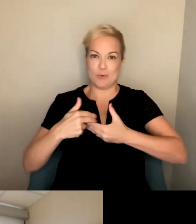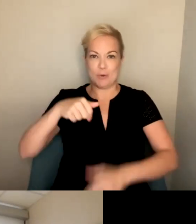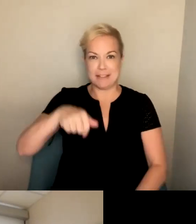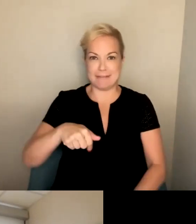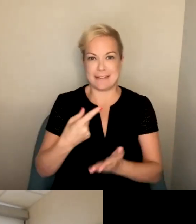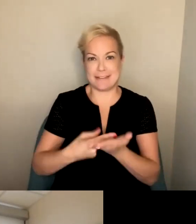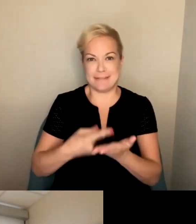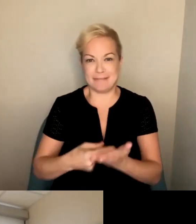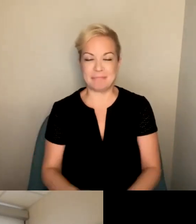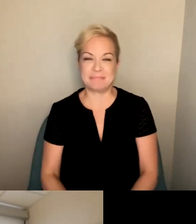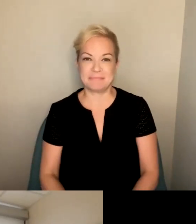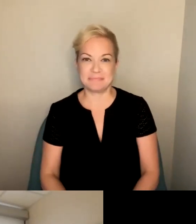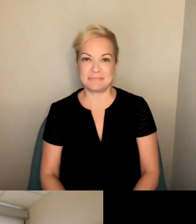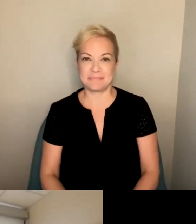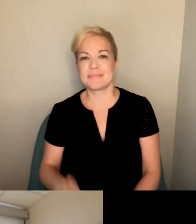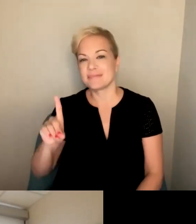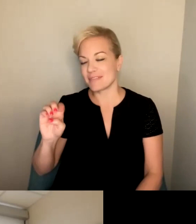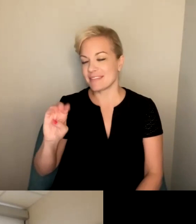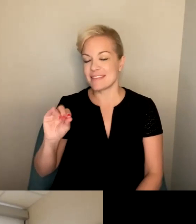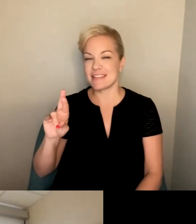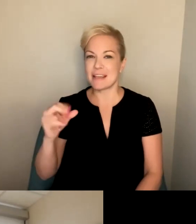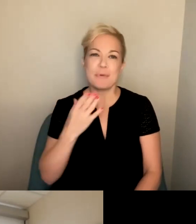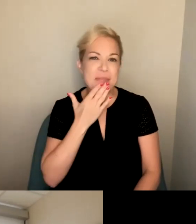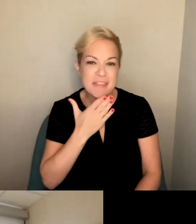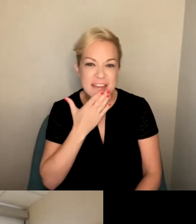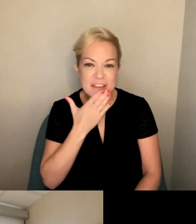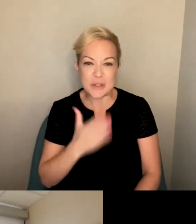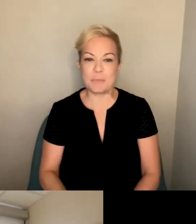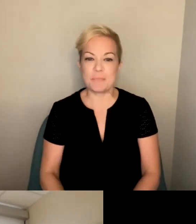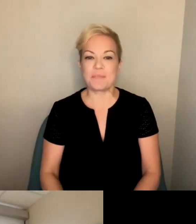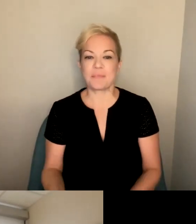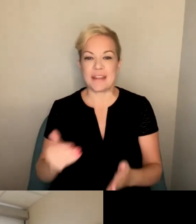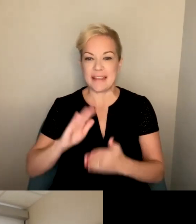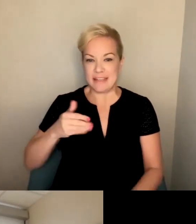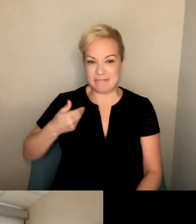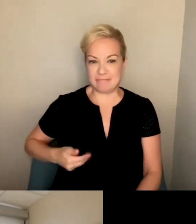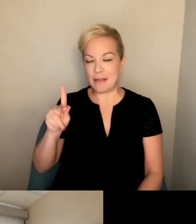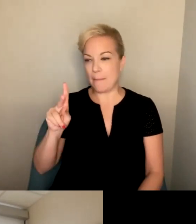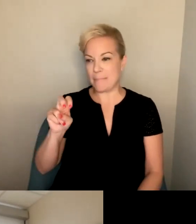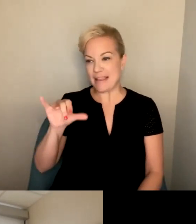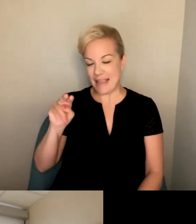Thank you, Deborah. um **se:ko is going to go up Kevin White**, which is our way of saying